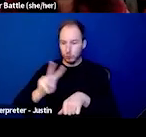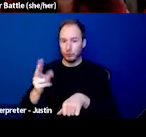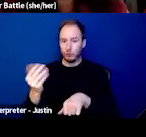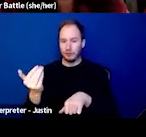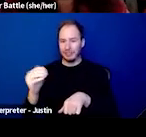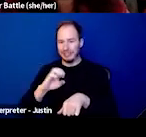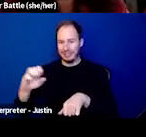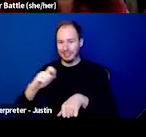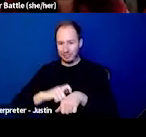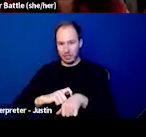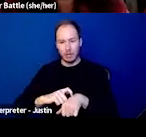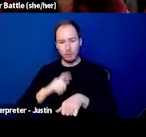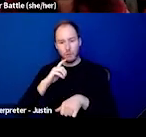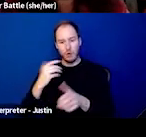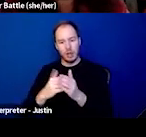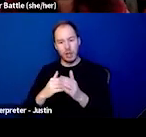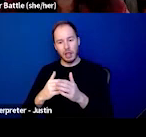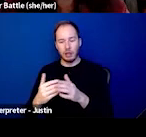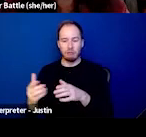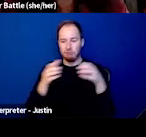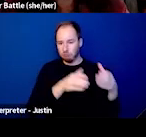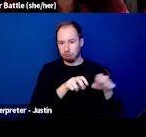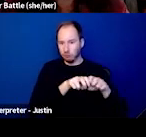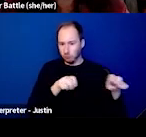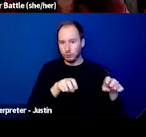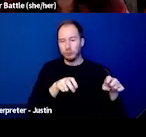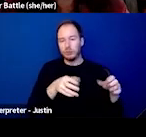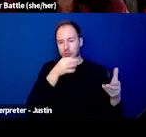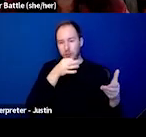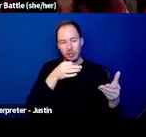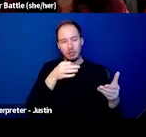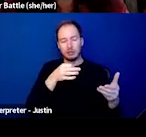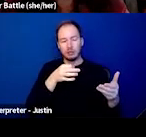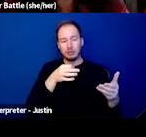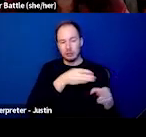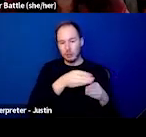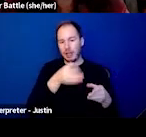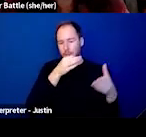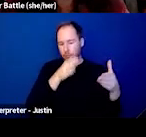with another group of very talented subject matter experts. So thank you so much, everybody.